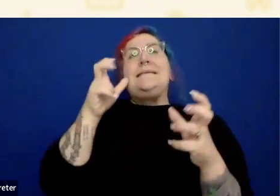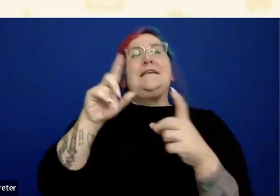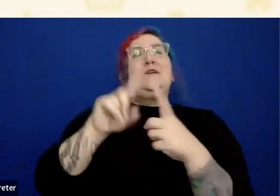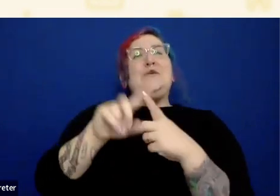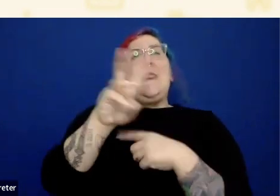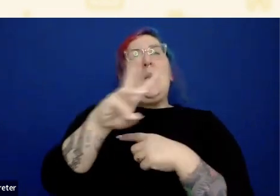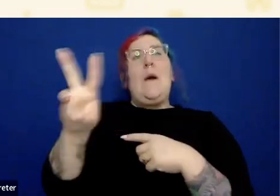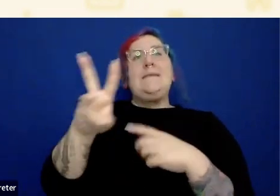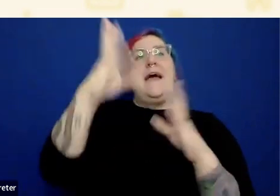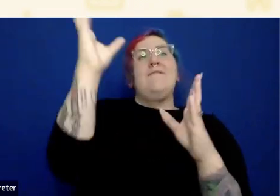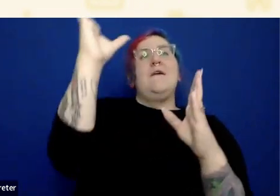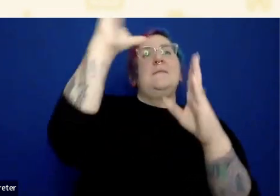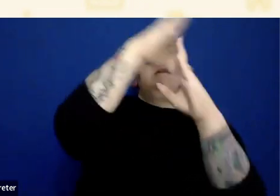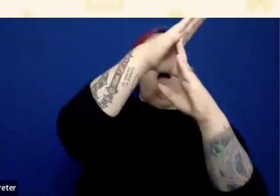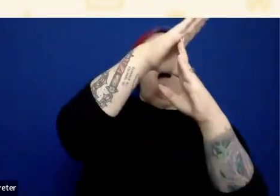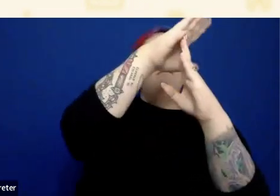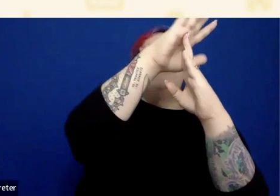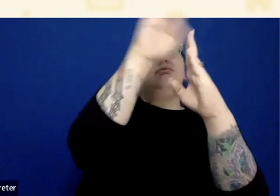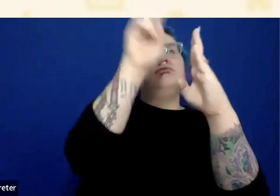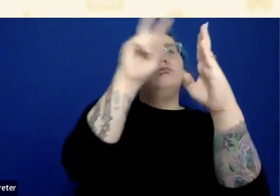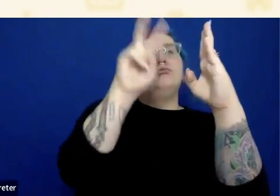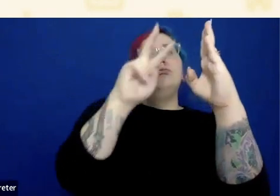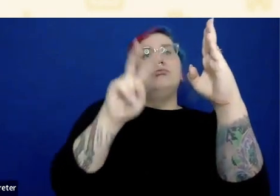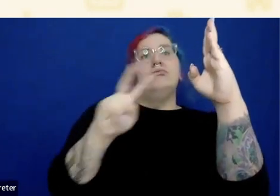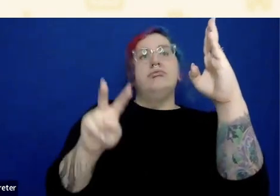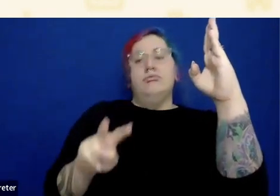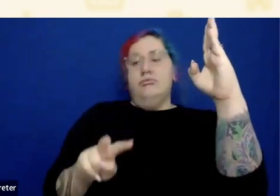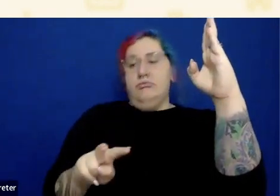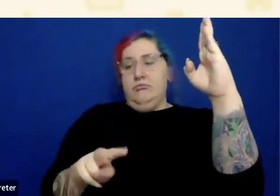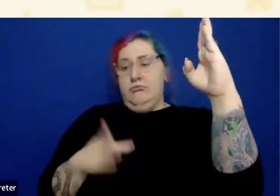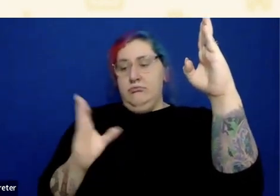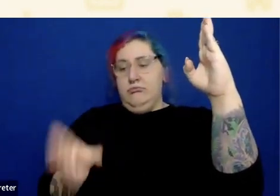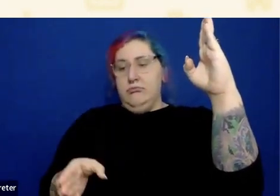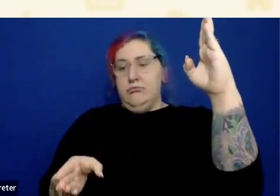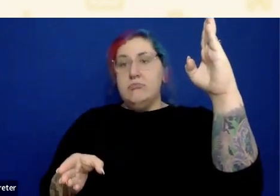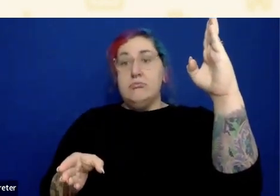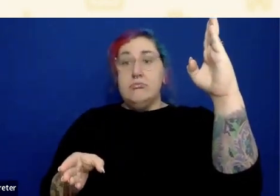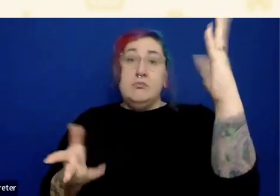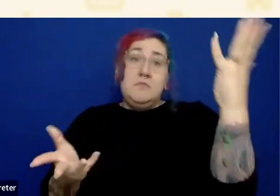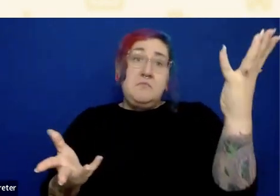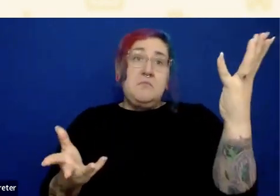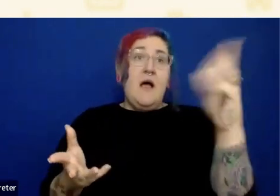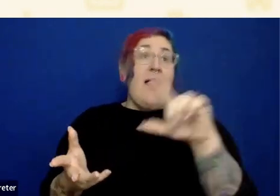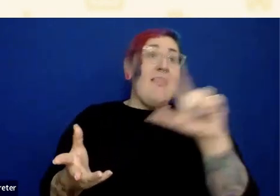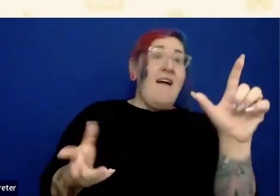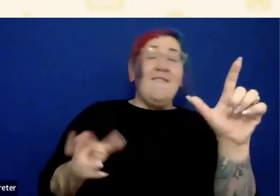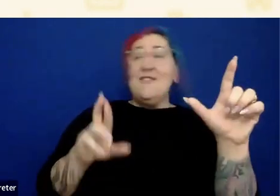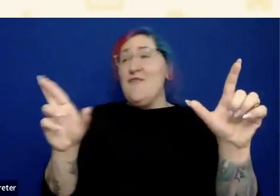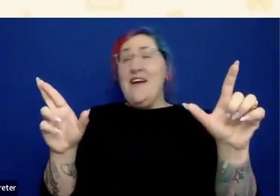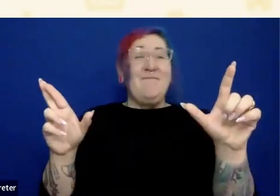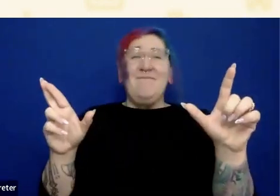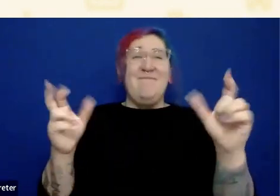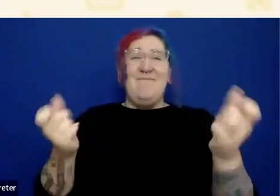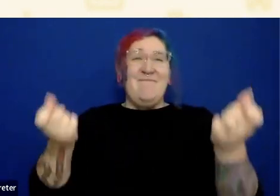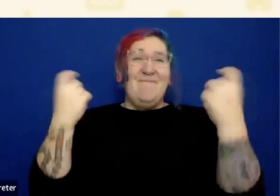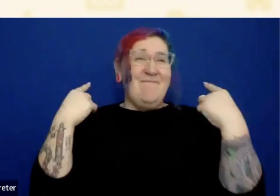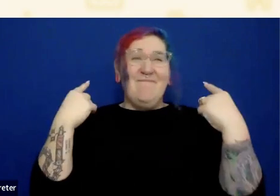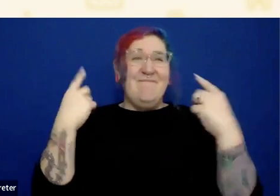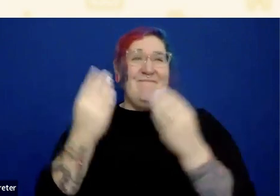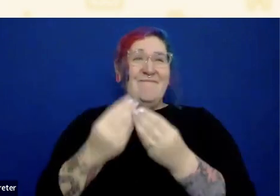going left to right, top to bottom. I think that it's not necessarily talked about.